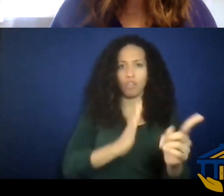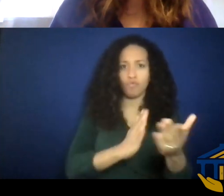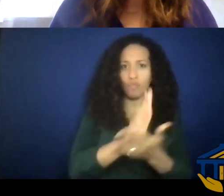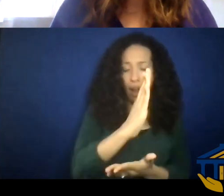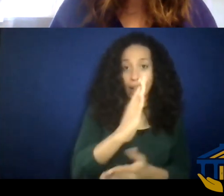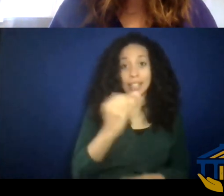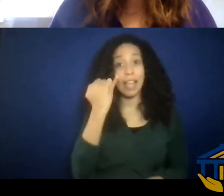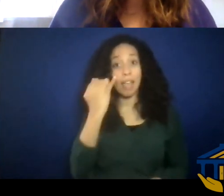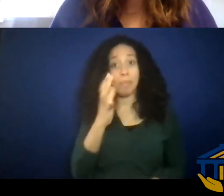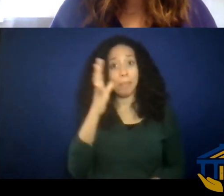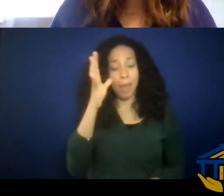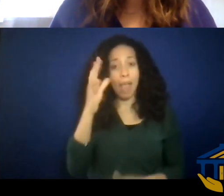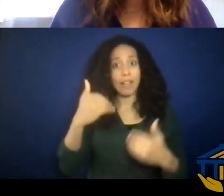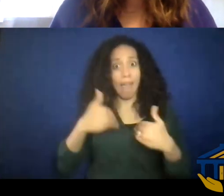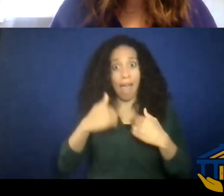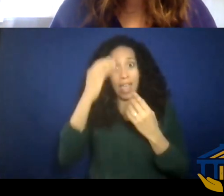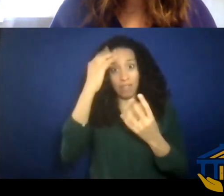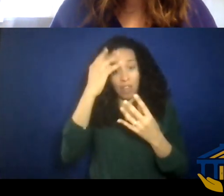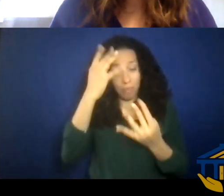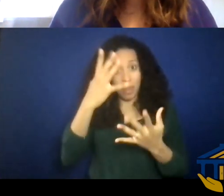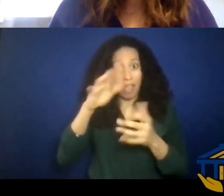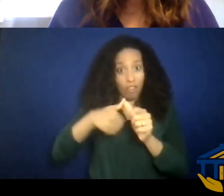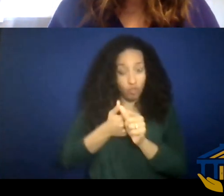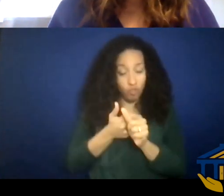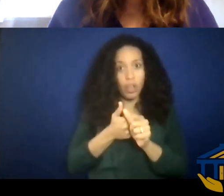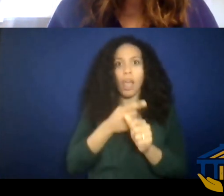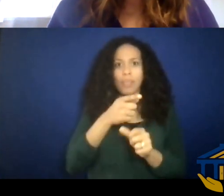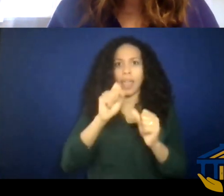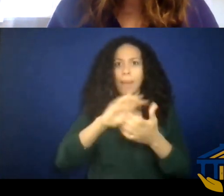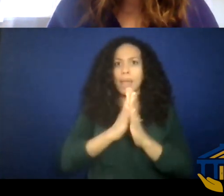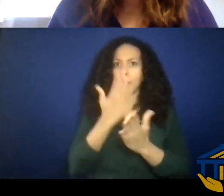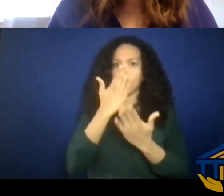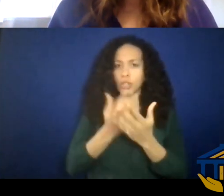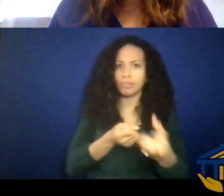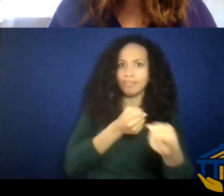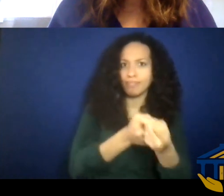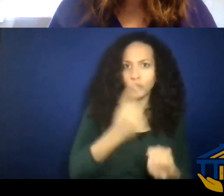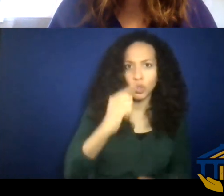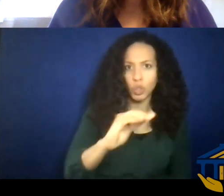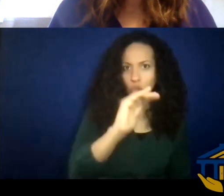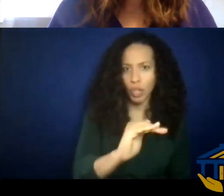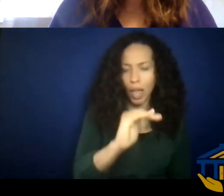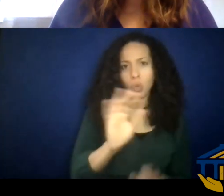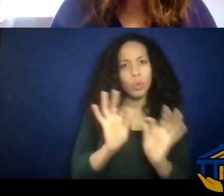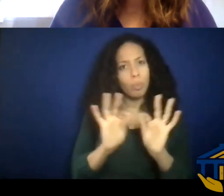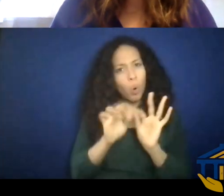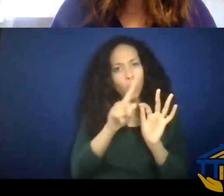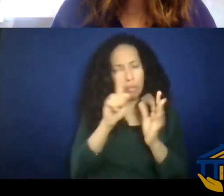so you really want to try to educate yourself. I know that there's a lot of information available